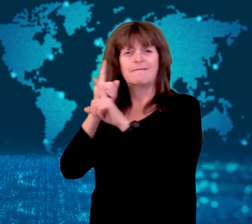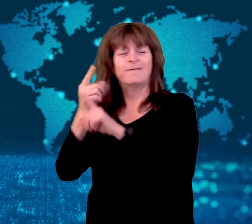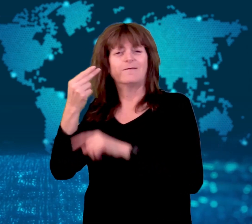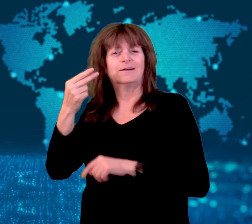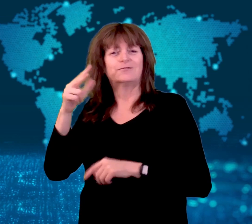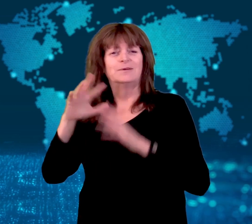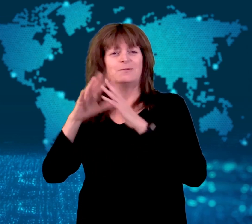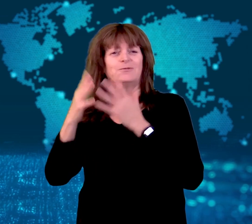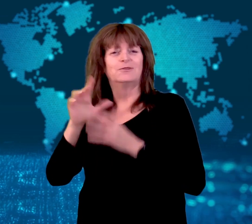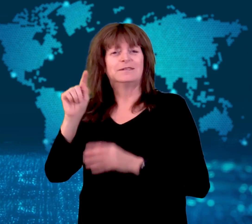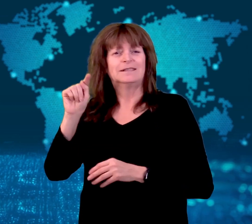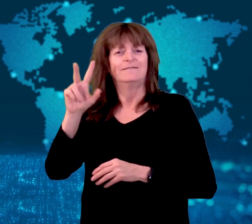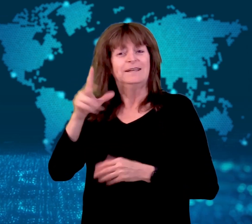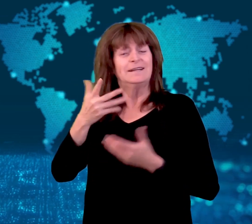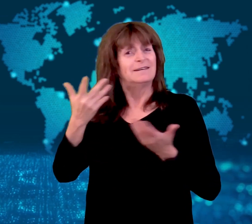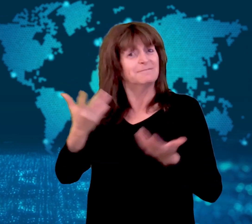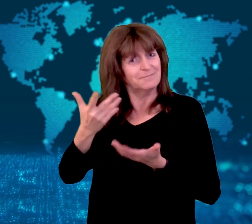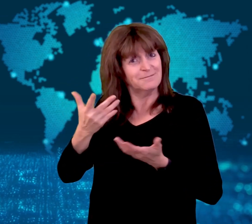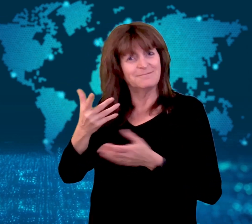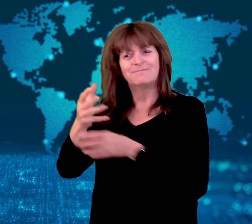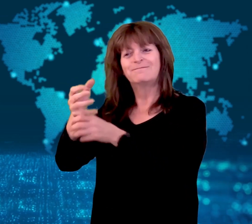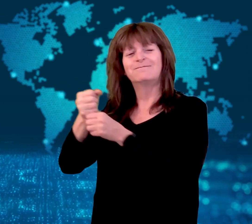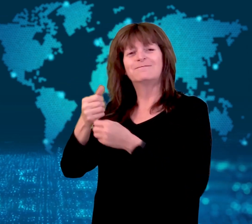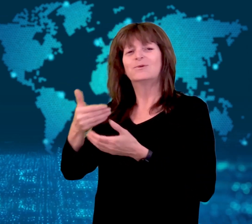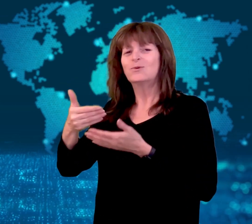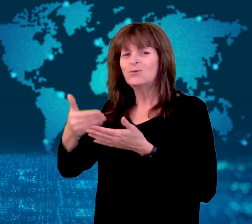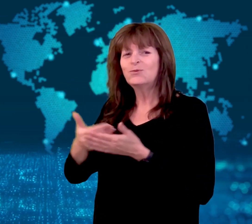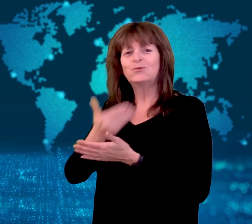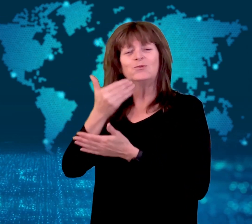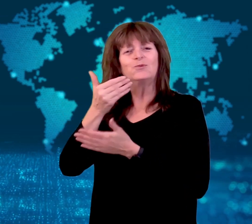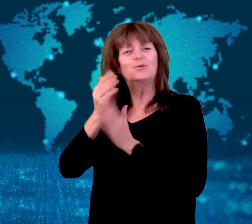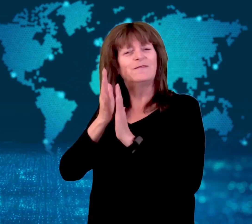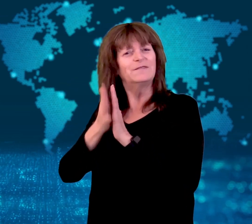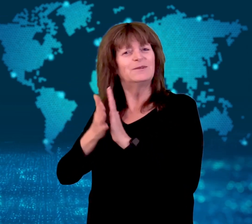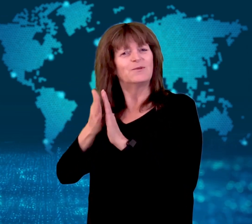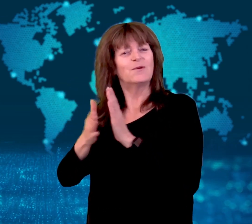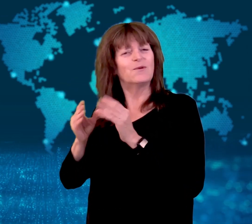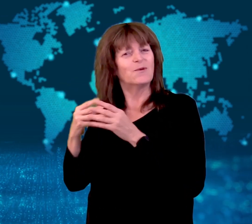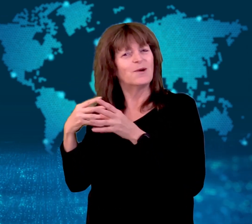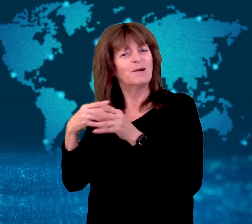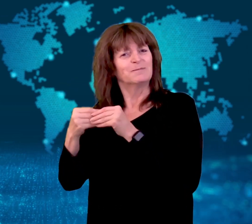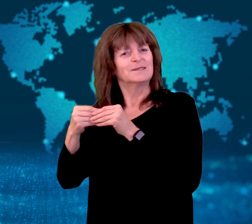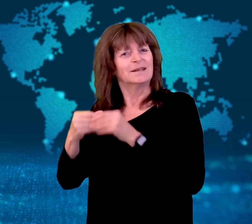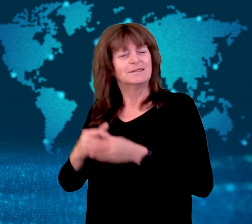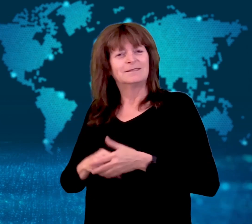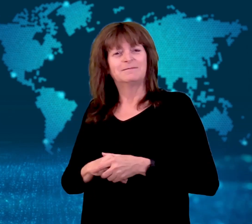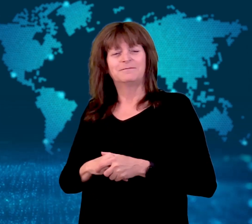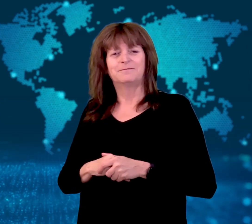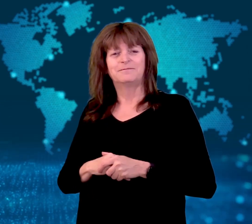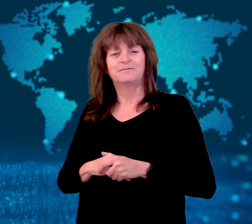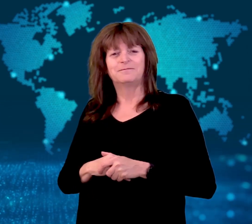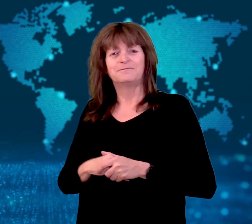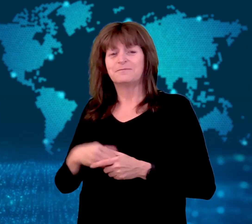and follow H3 World TV to get new video updates!